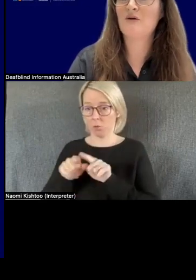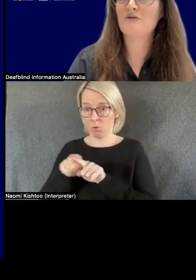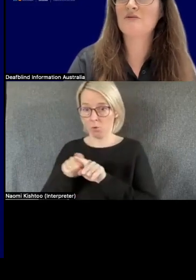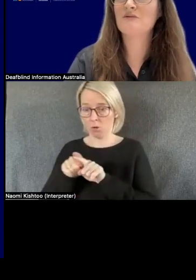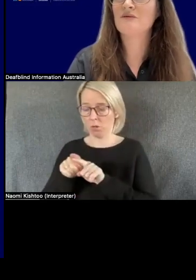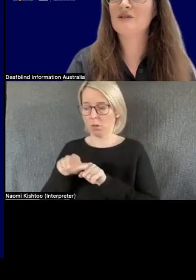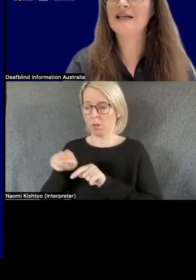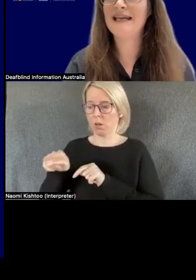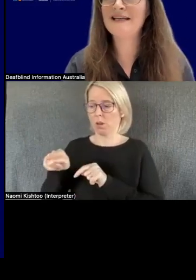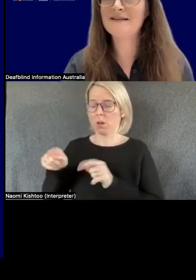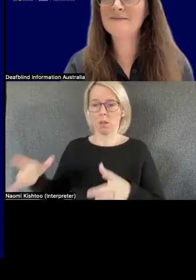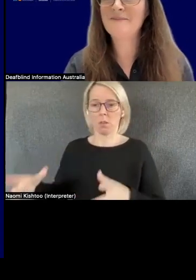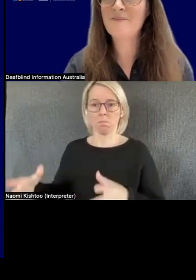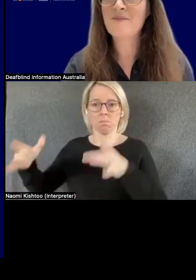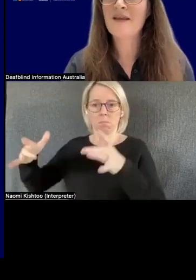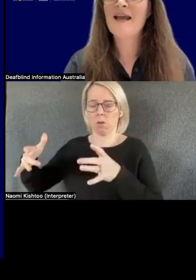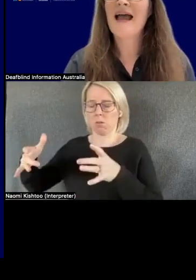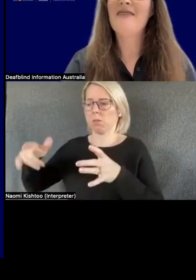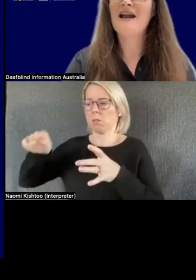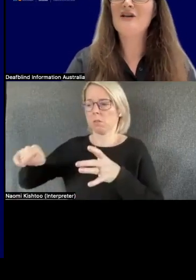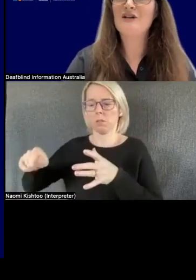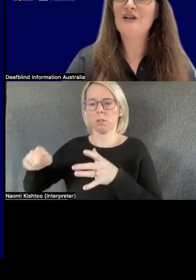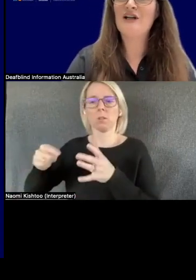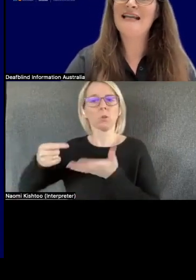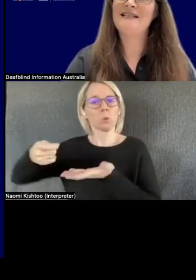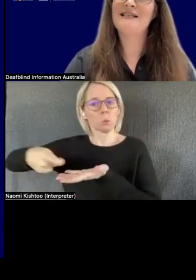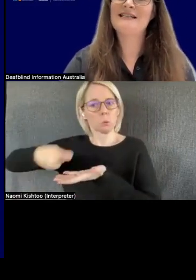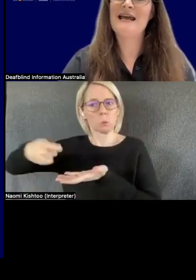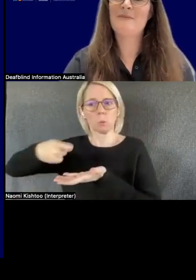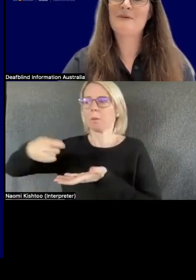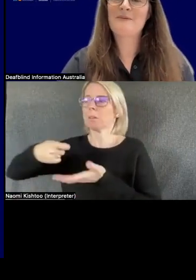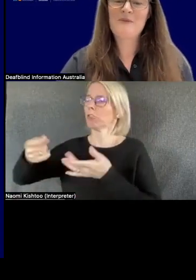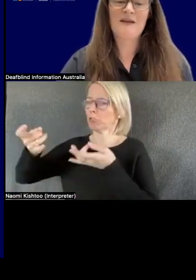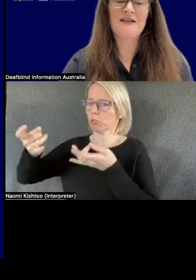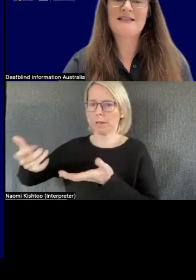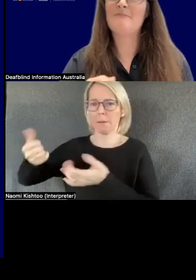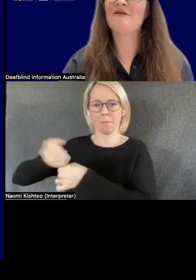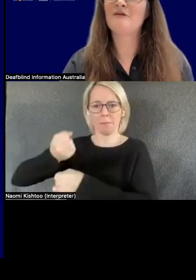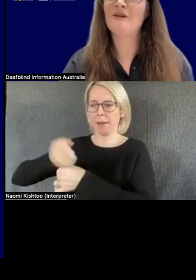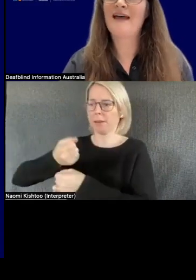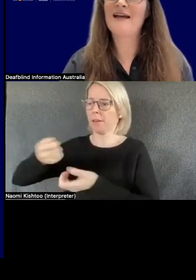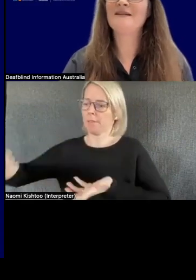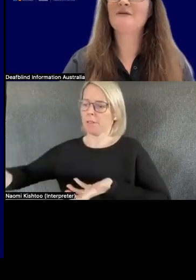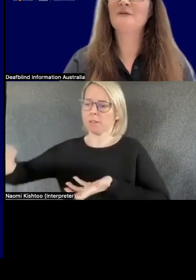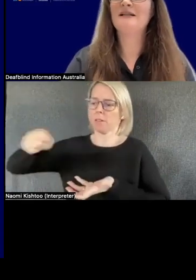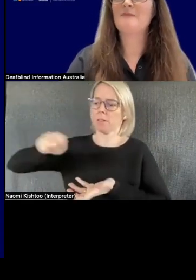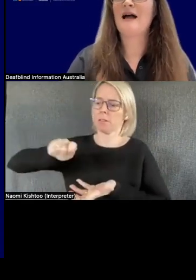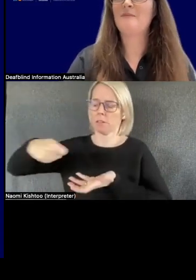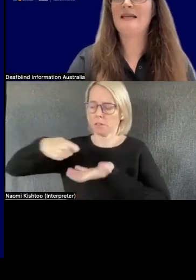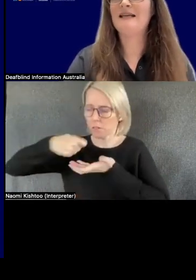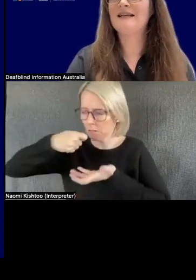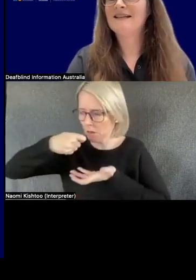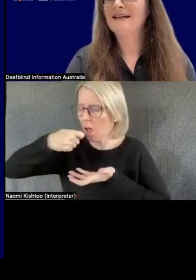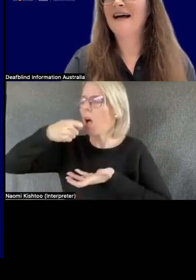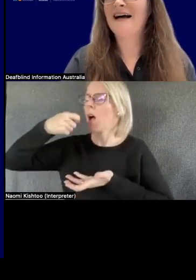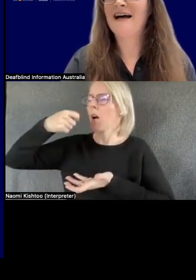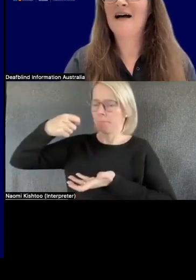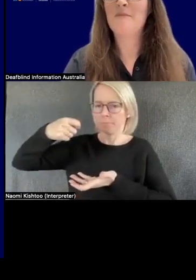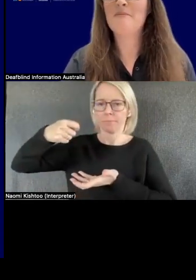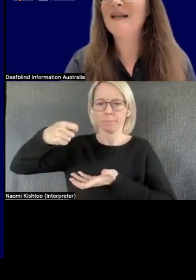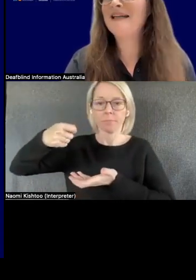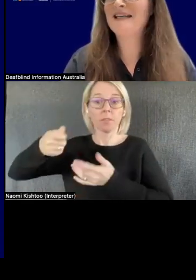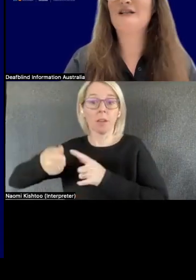bowl to eat it, and then you learn each step, the step before that, which might be blending